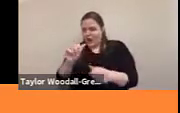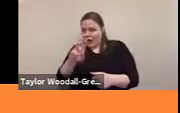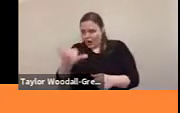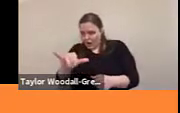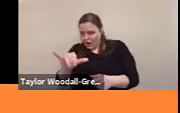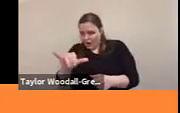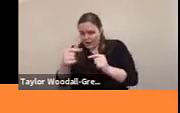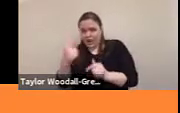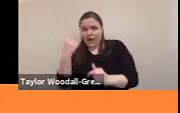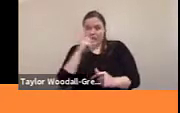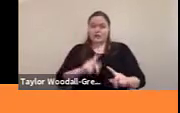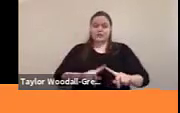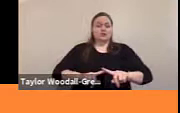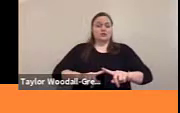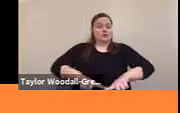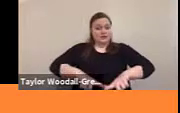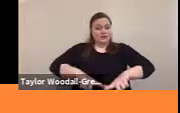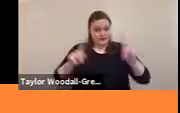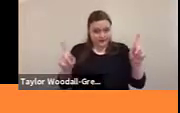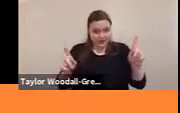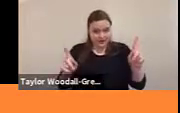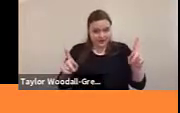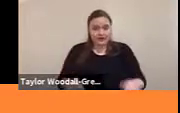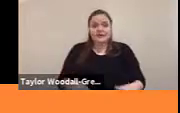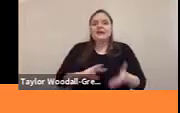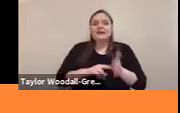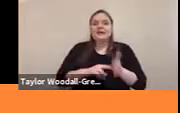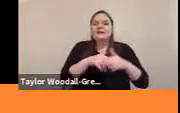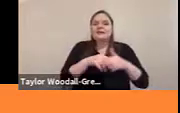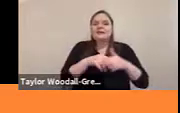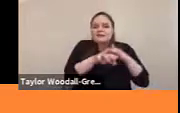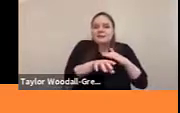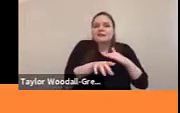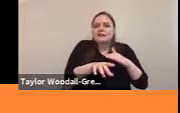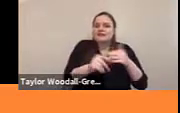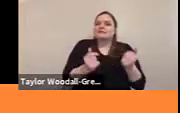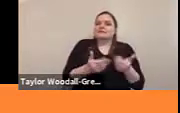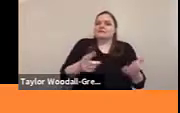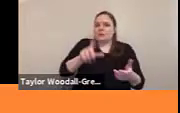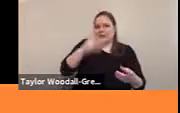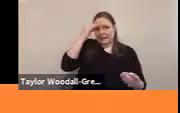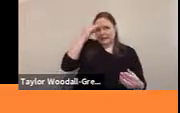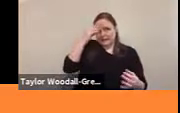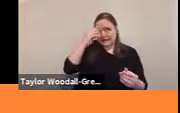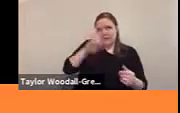So accessibility is definitely something to consider, even in the beginning with brand identity design.